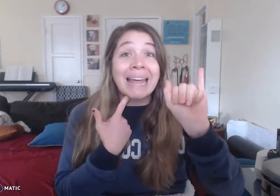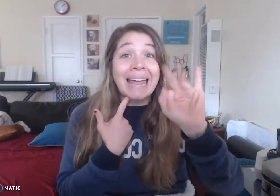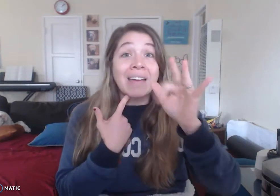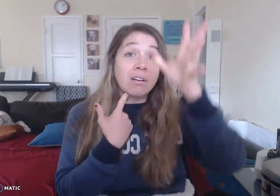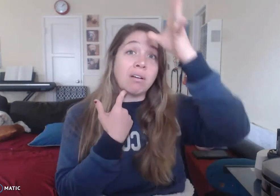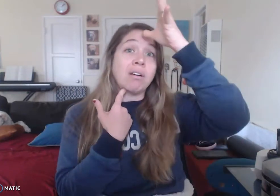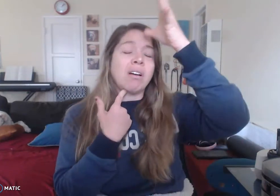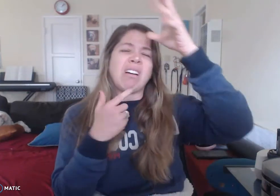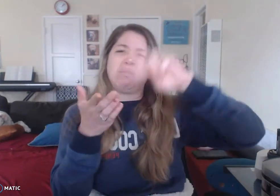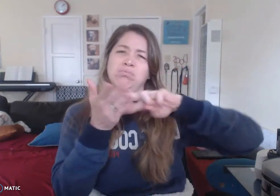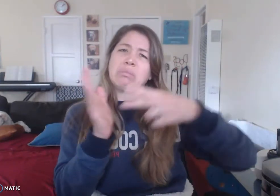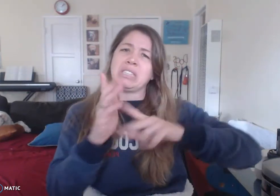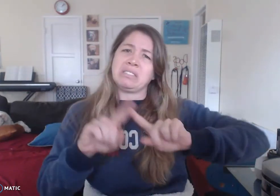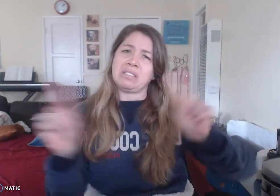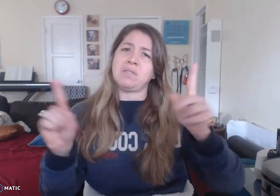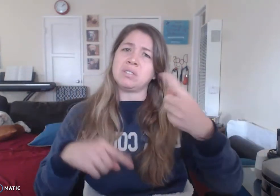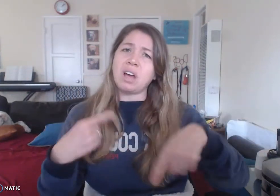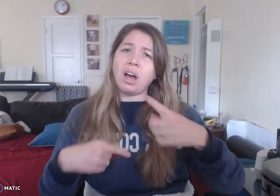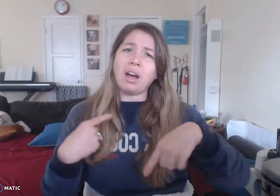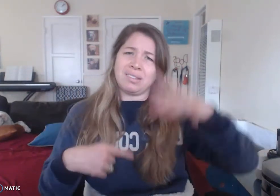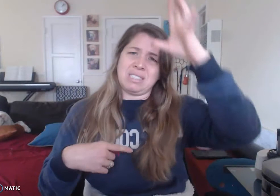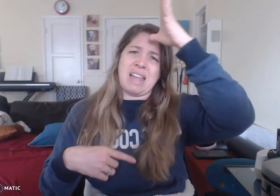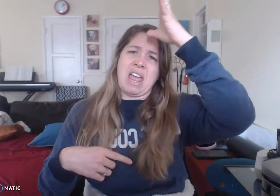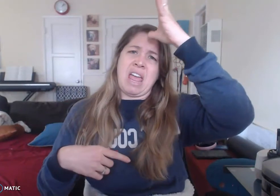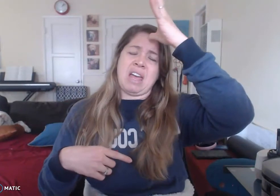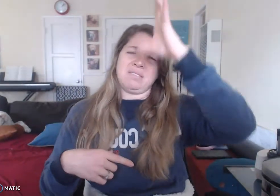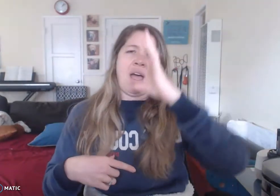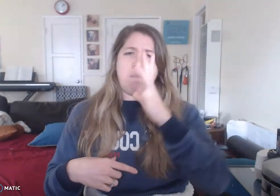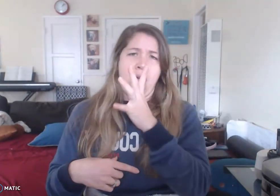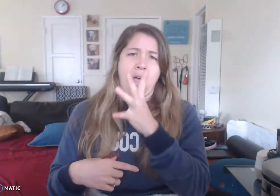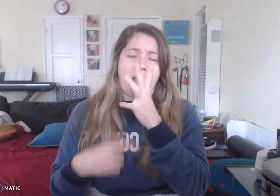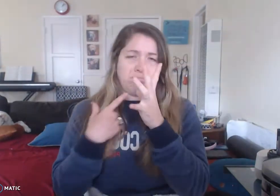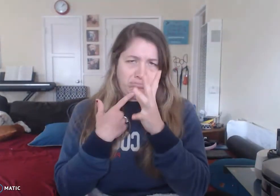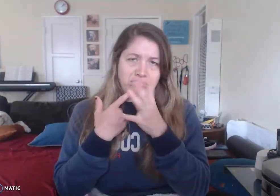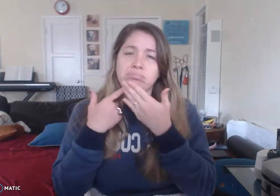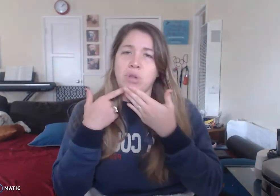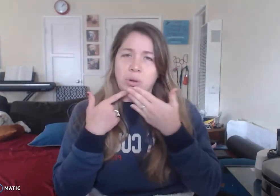If it was located on the forehead, I would be expressing a different sign. I would be expressing dad, instead of mom.